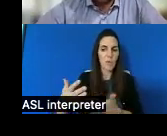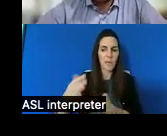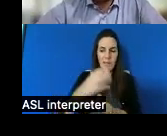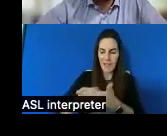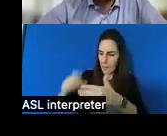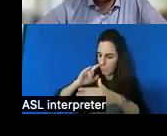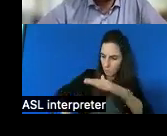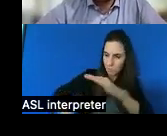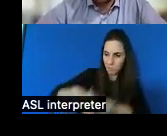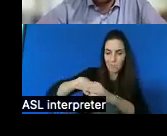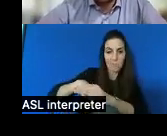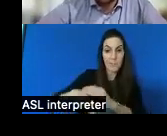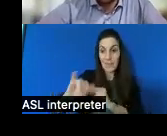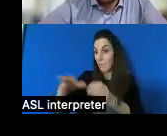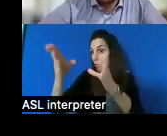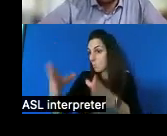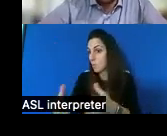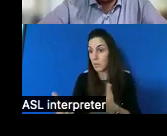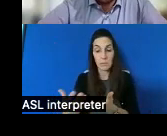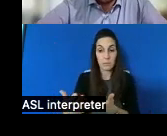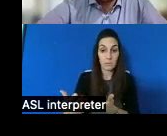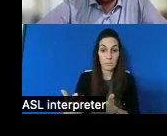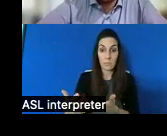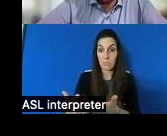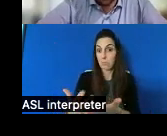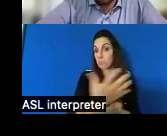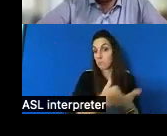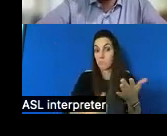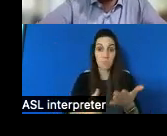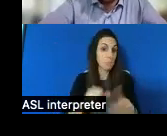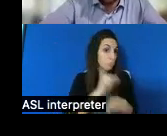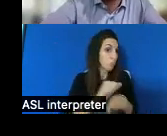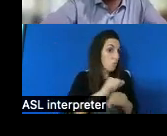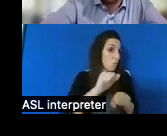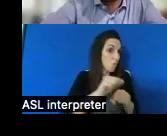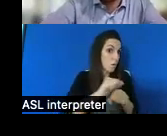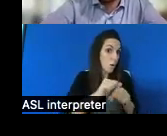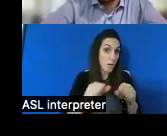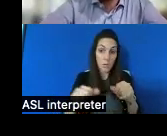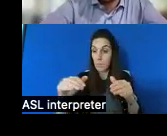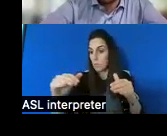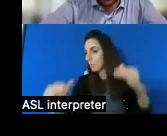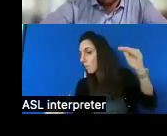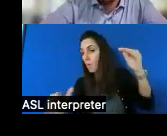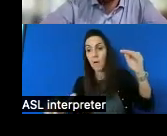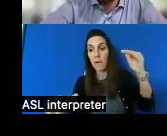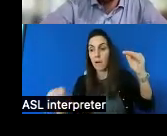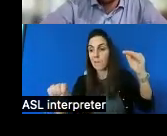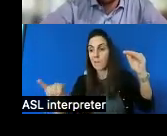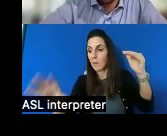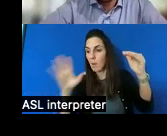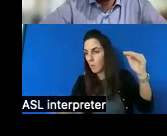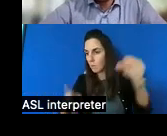if the individual is making SSI making income on their own they can disqualify their SSI okay now